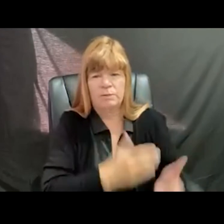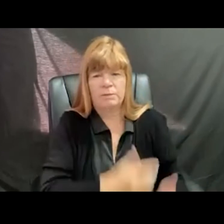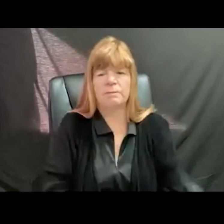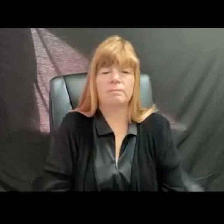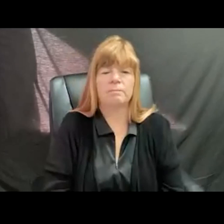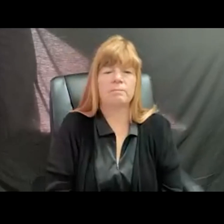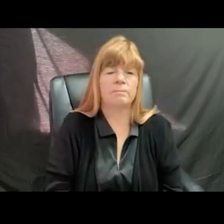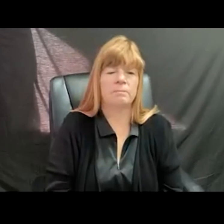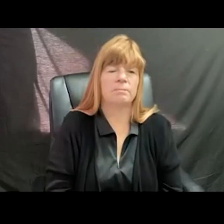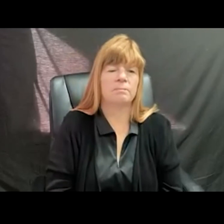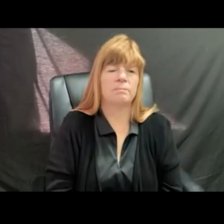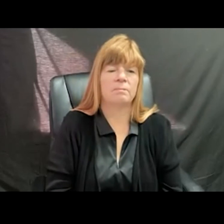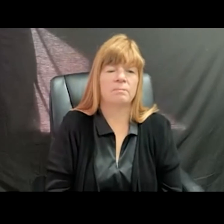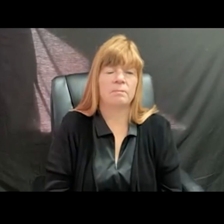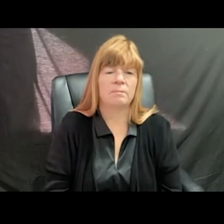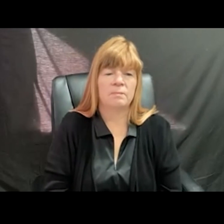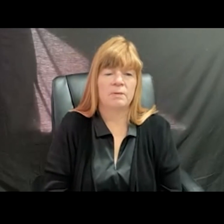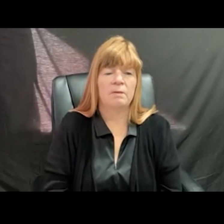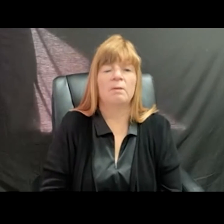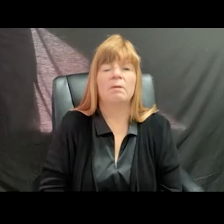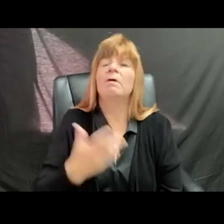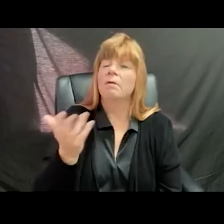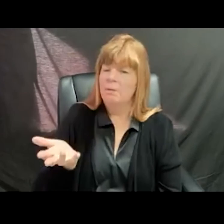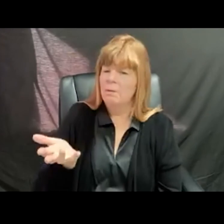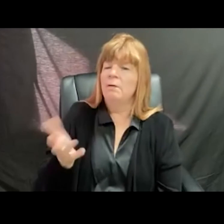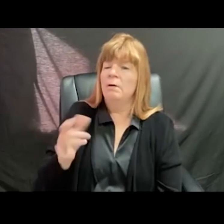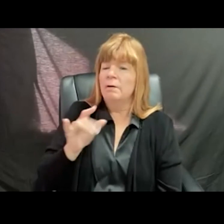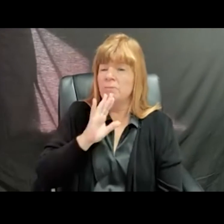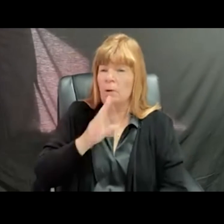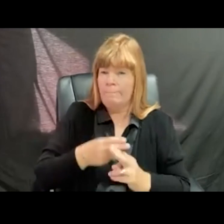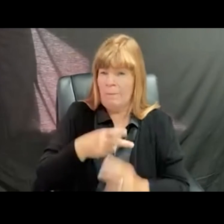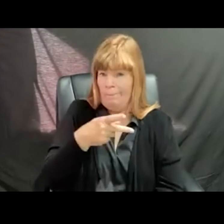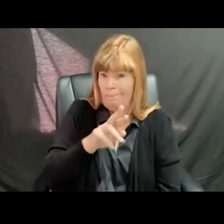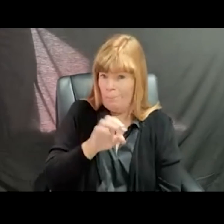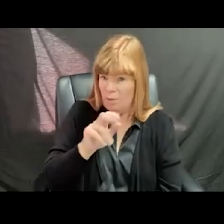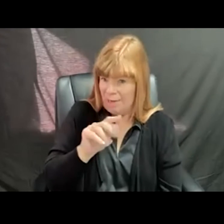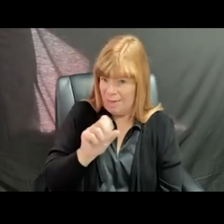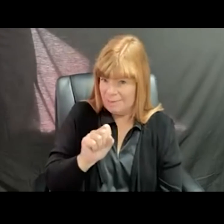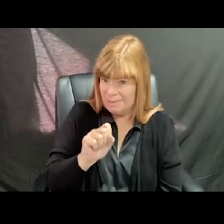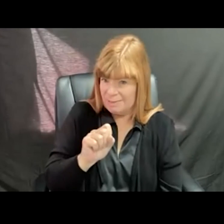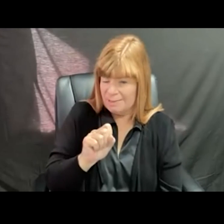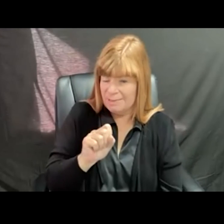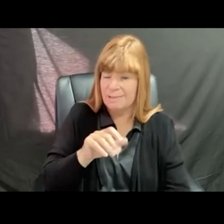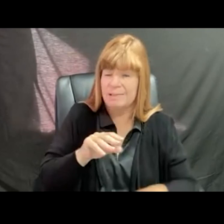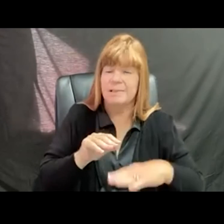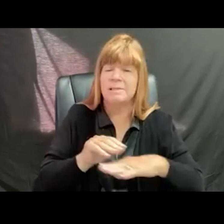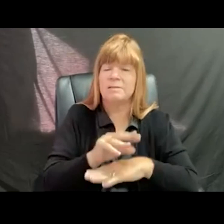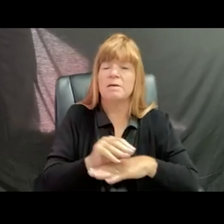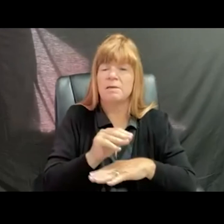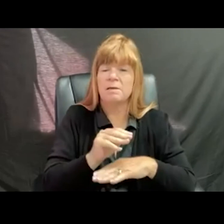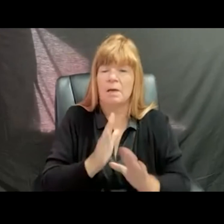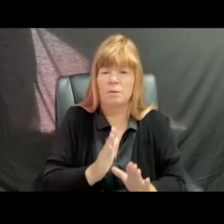Okay so if we're talking about pre-ETS yeah the pre-ETS counselor would work